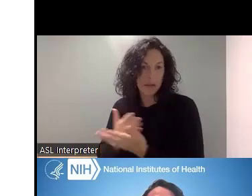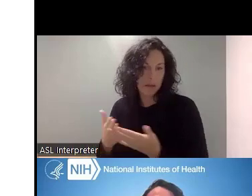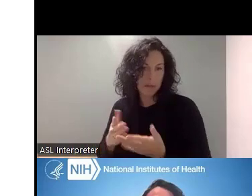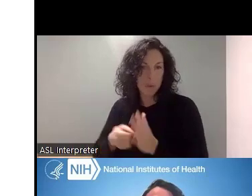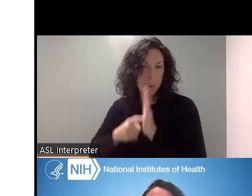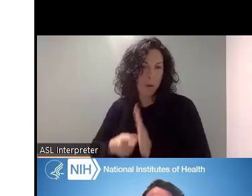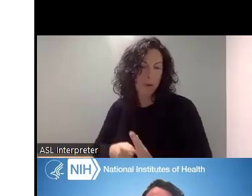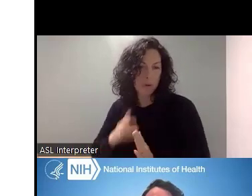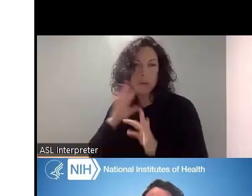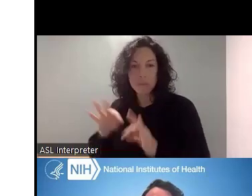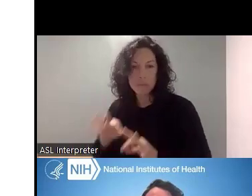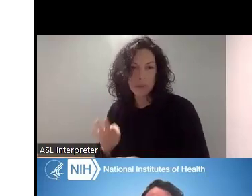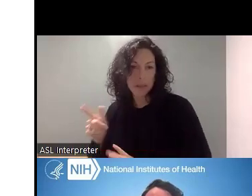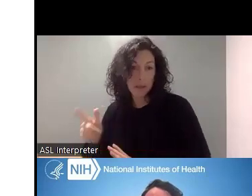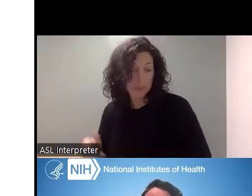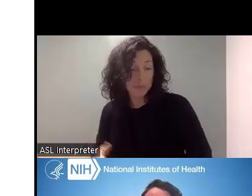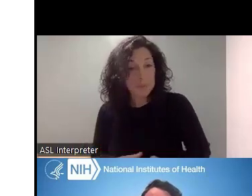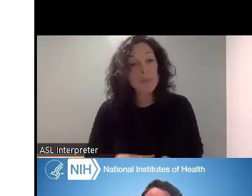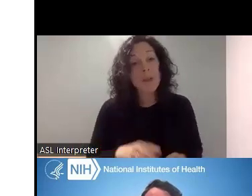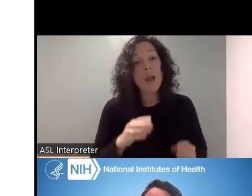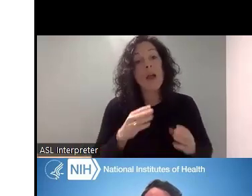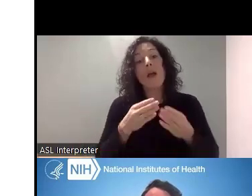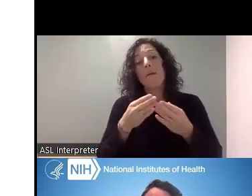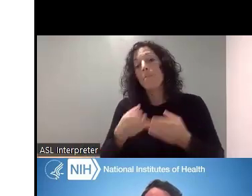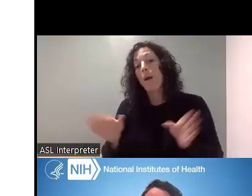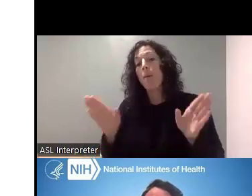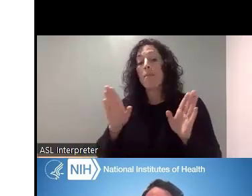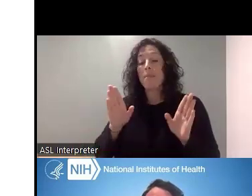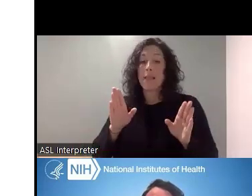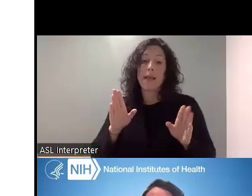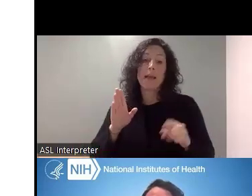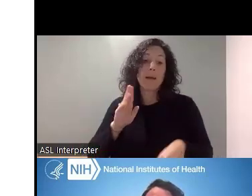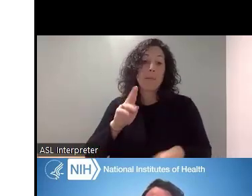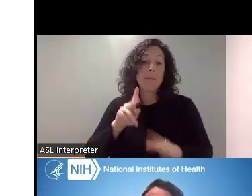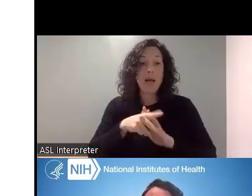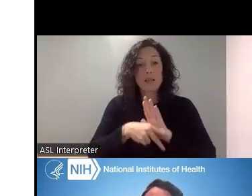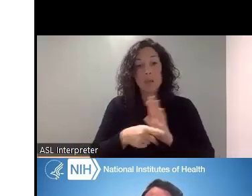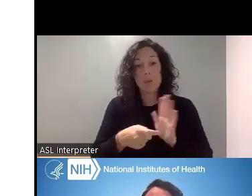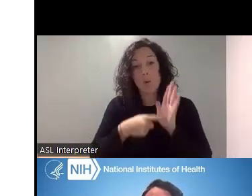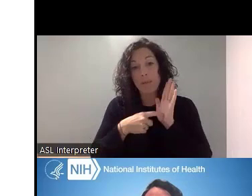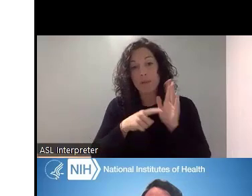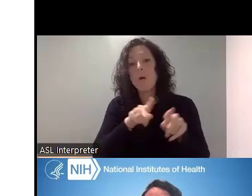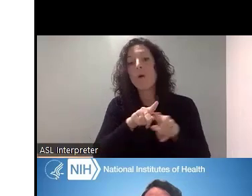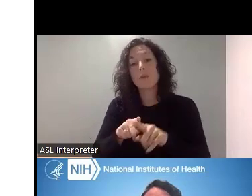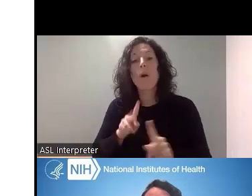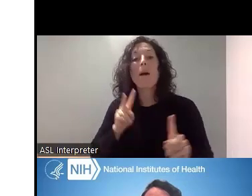Also, most of the public policy requirements in the NIH GPS also apply to foreign grants,